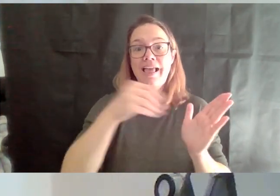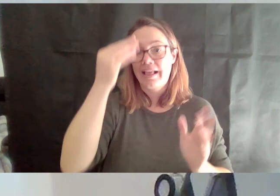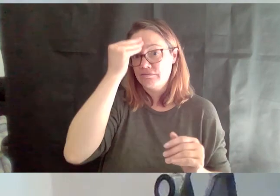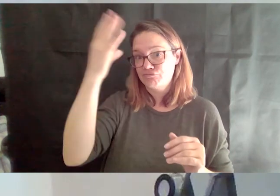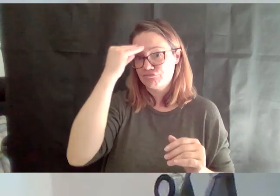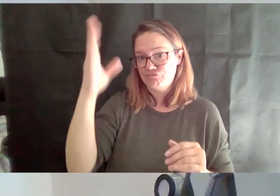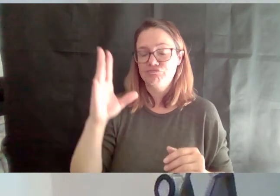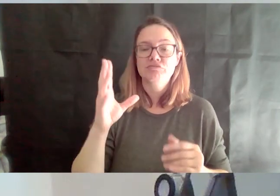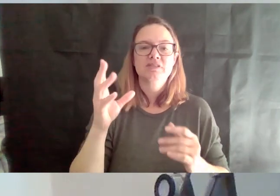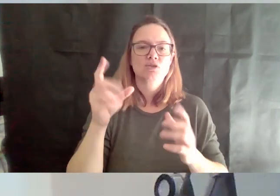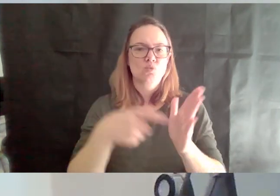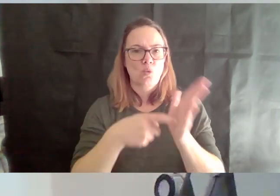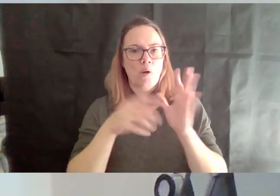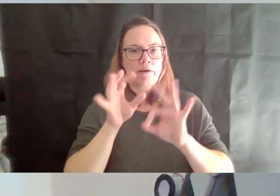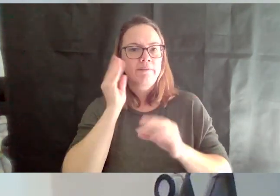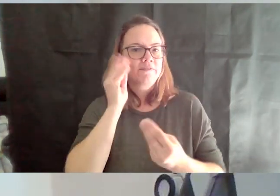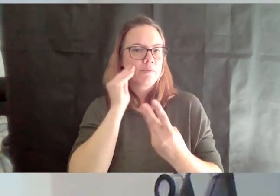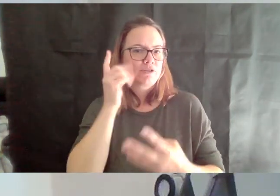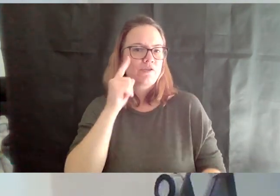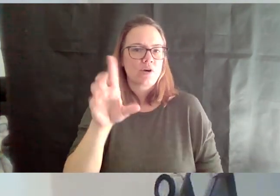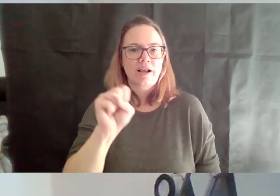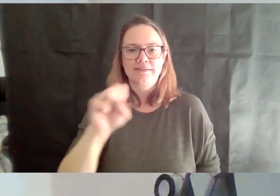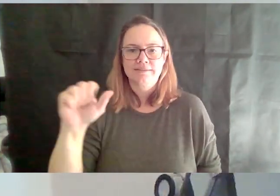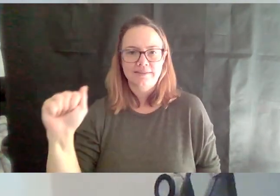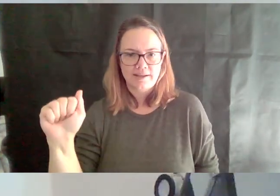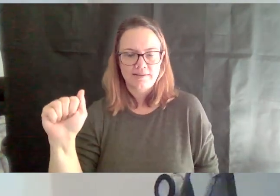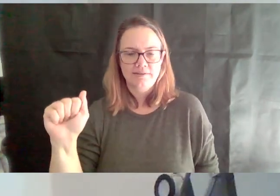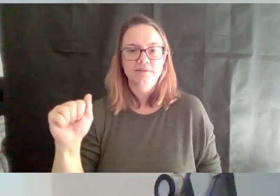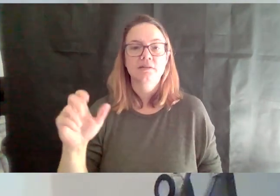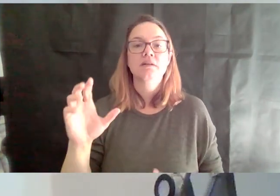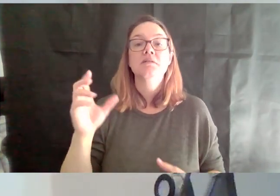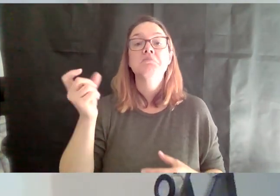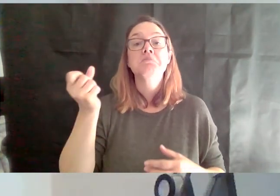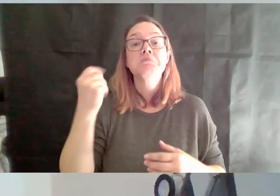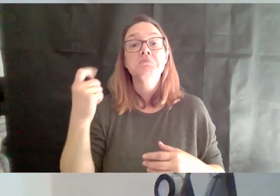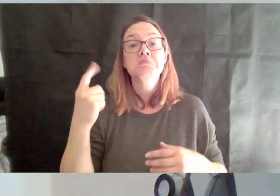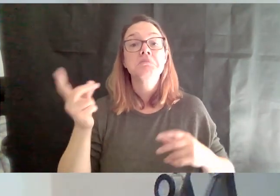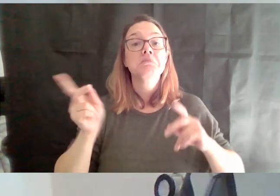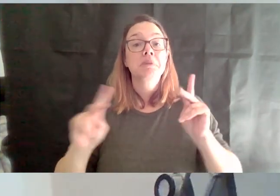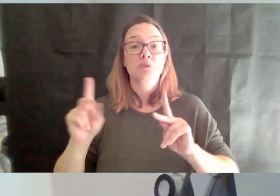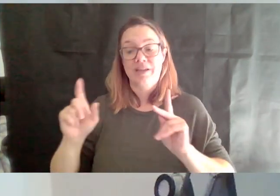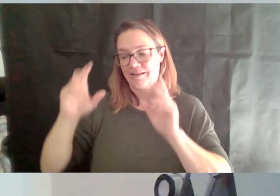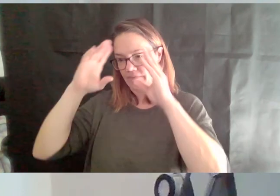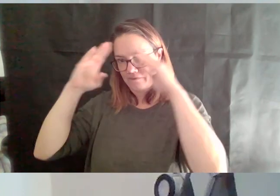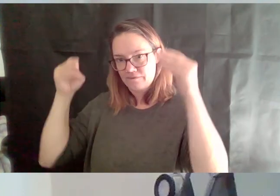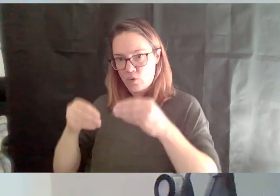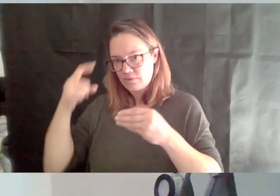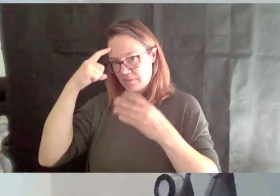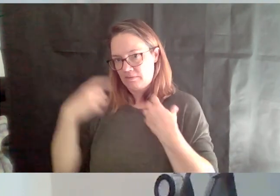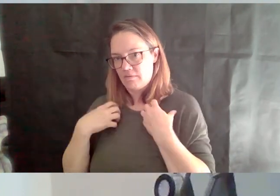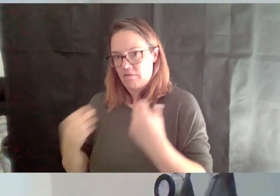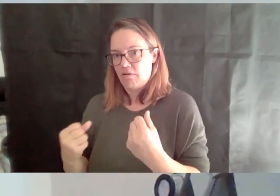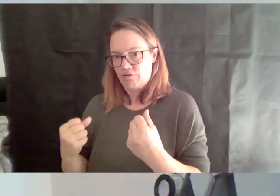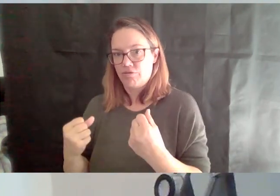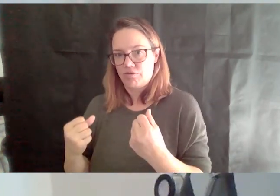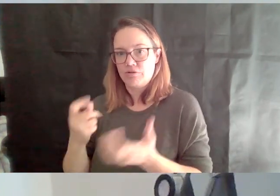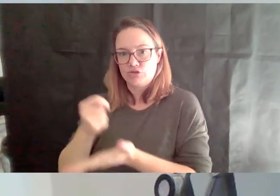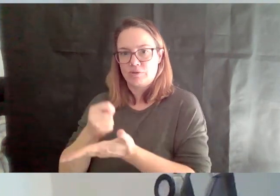to the Social Security Administration. This allows PFS participants to focus on their mental health treatment and other life decisions.